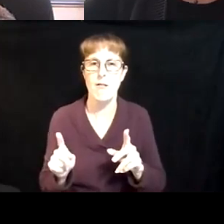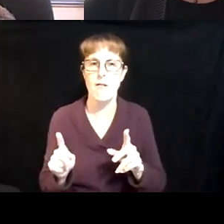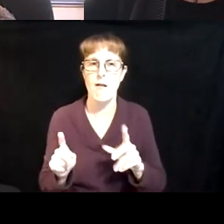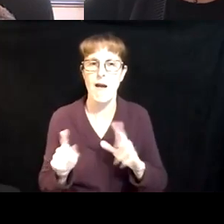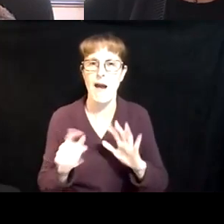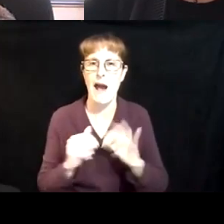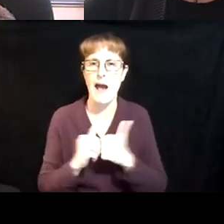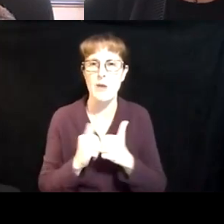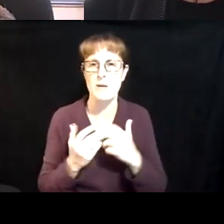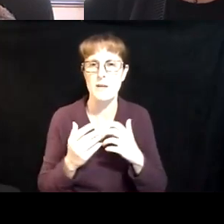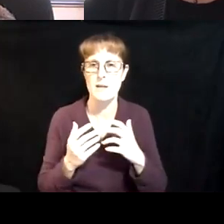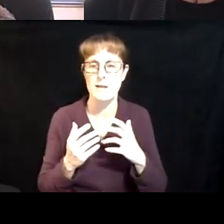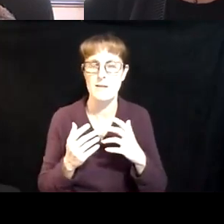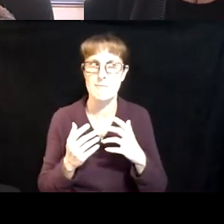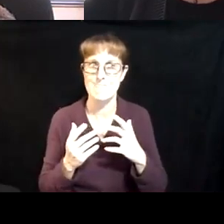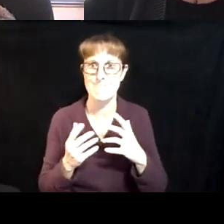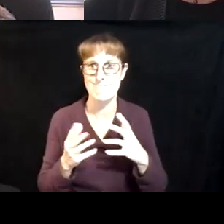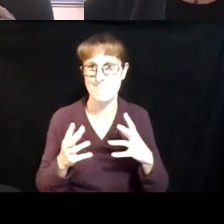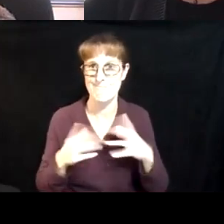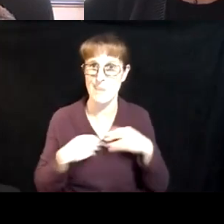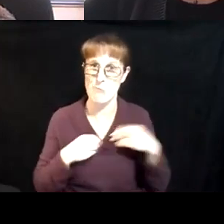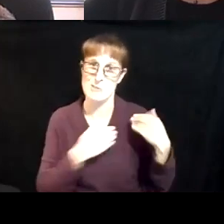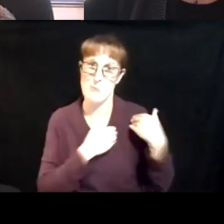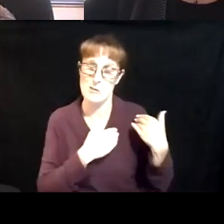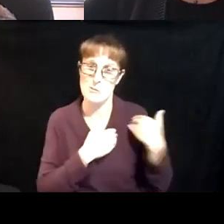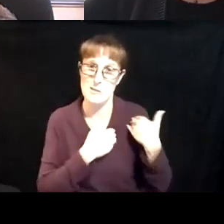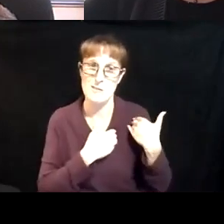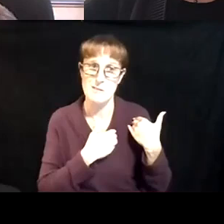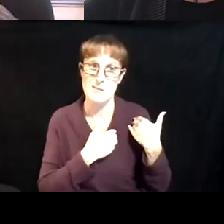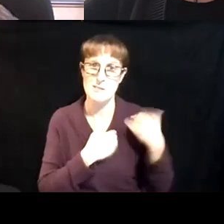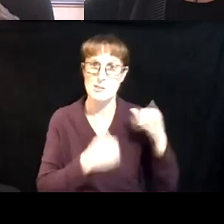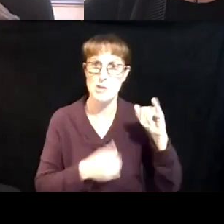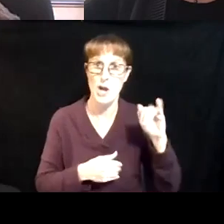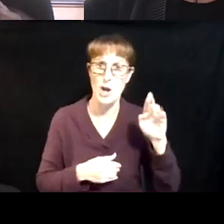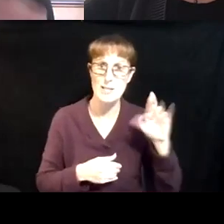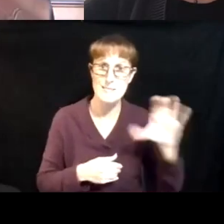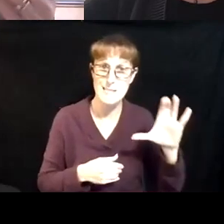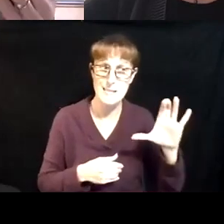respect to the larger fields that the JRC emerges from.